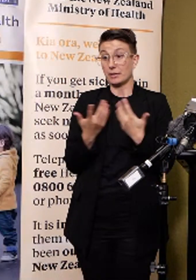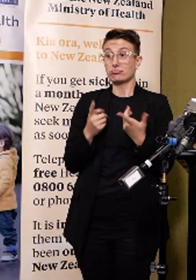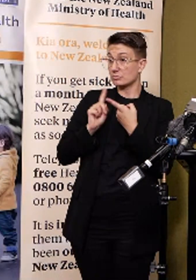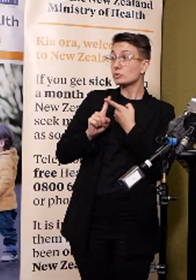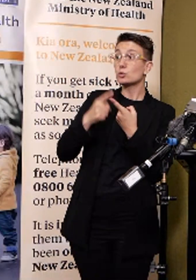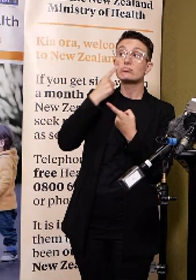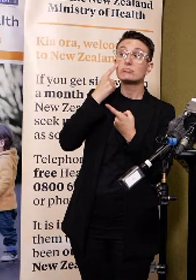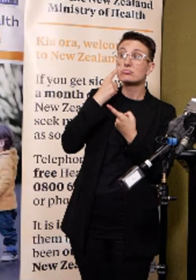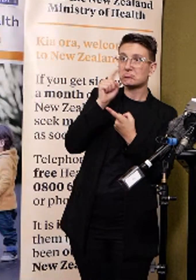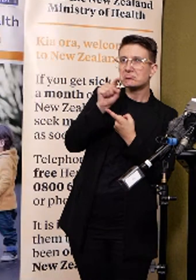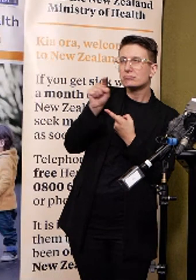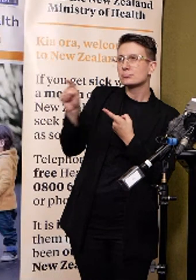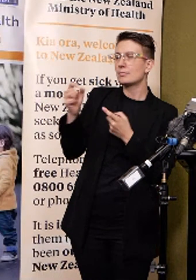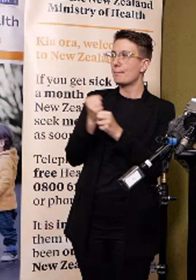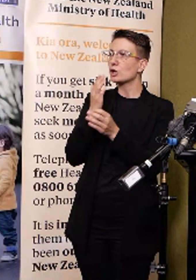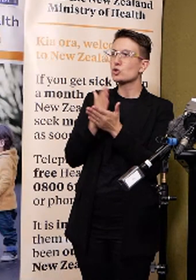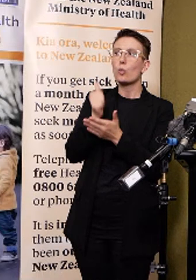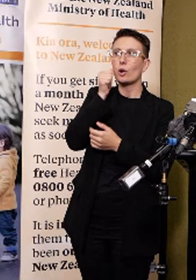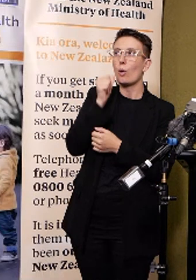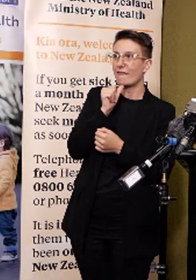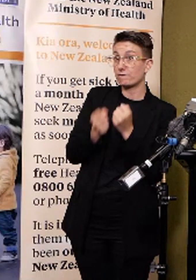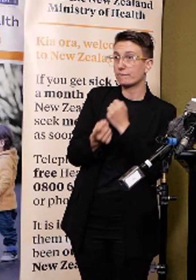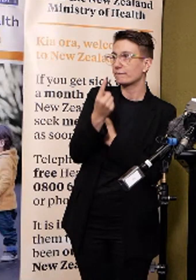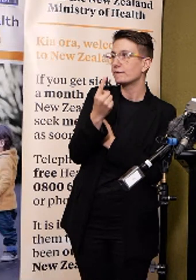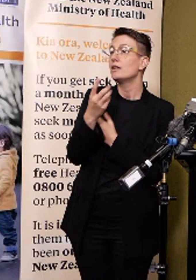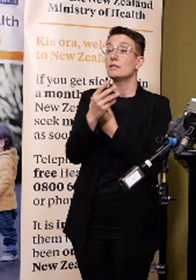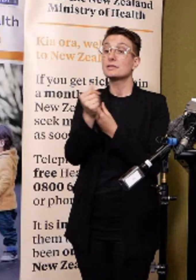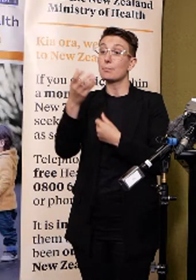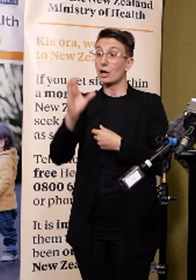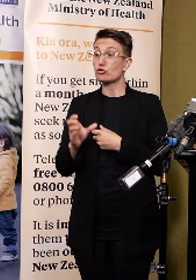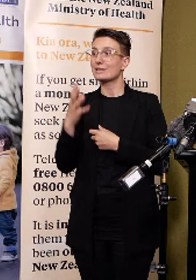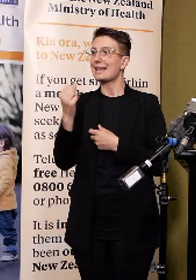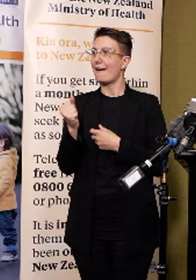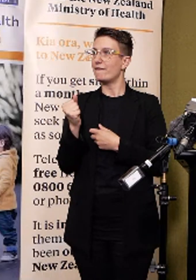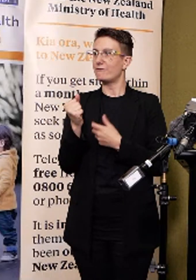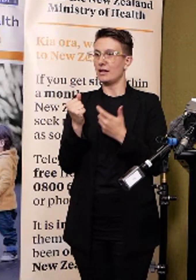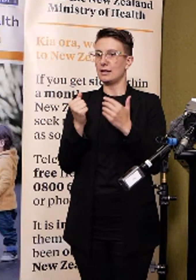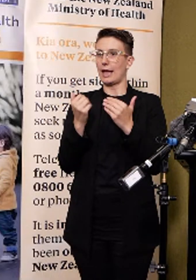that have less well-developed health care systems where they may get a small number of cases.